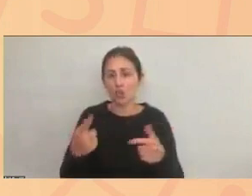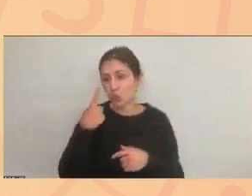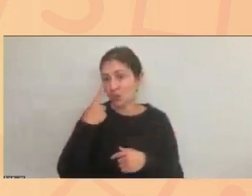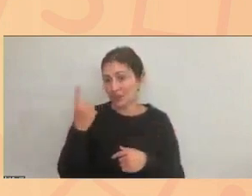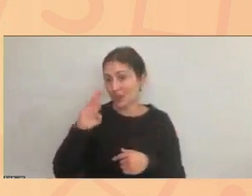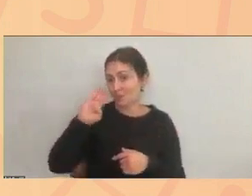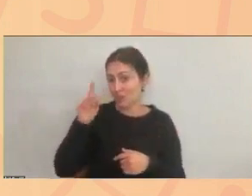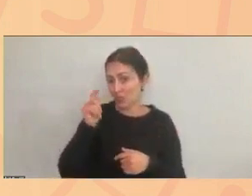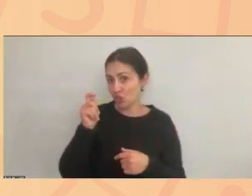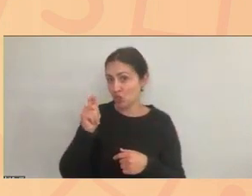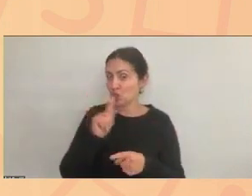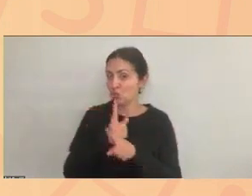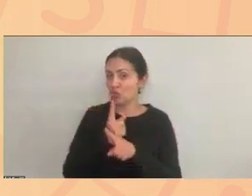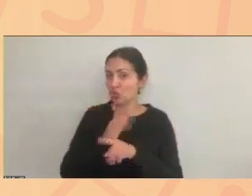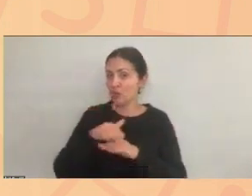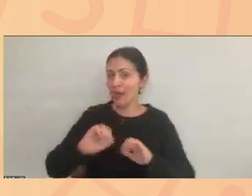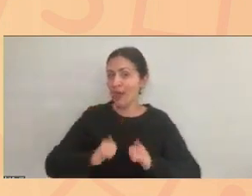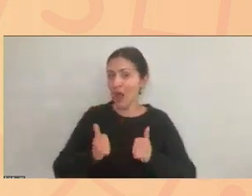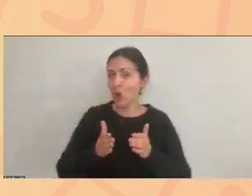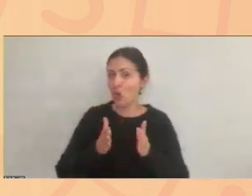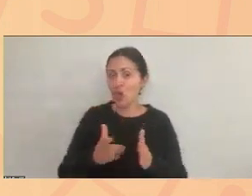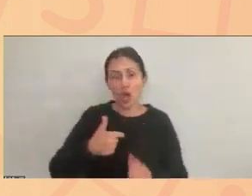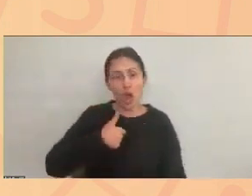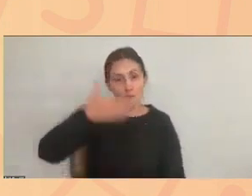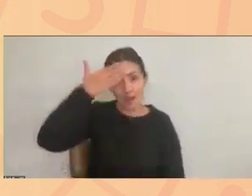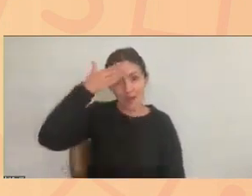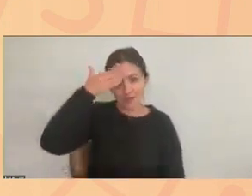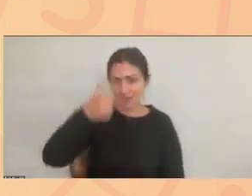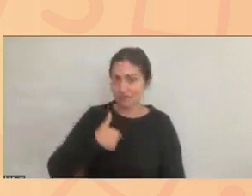And I sit here as an elder and I'm very proud to see the vision